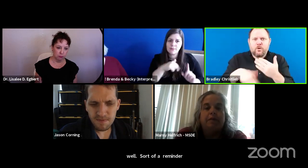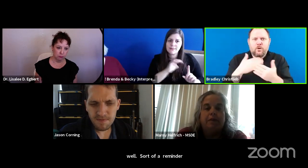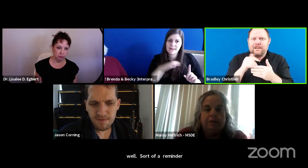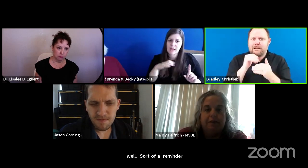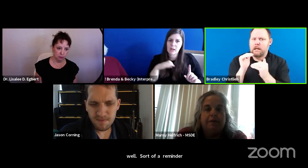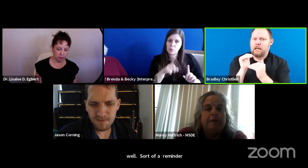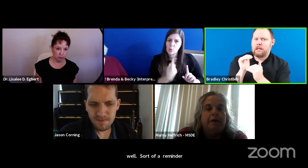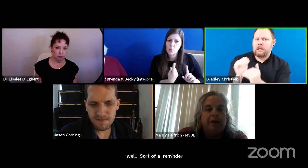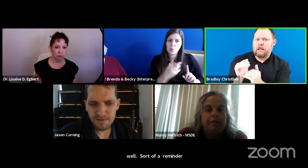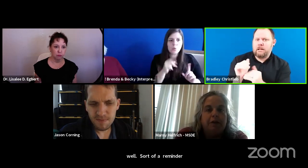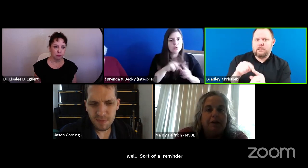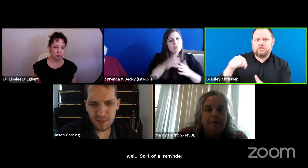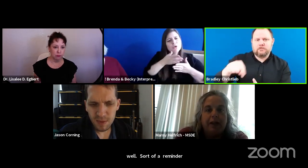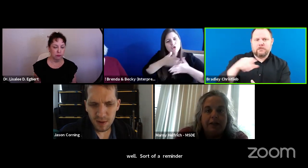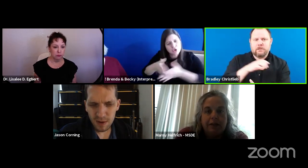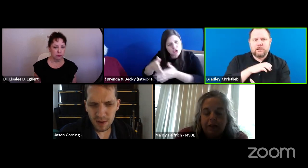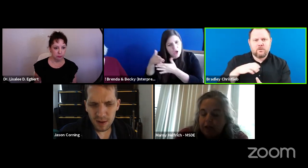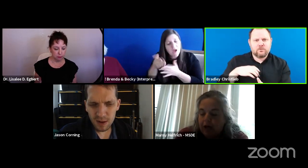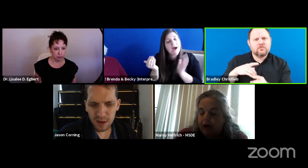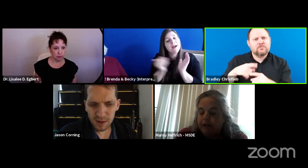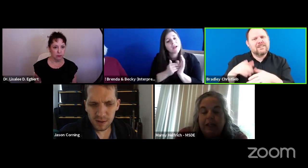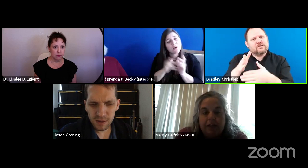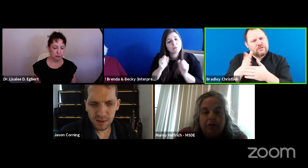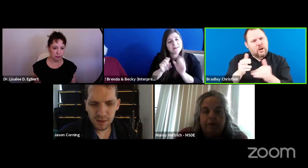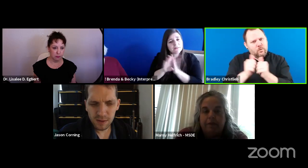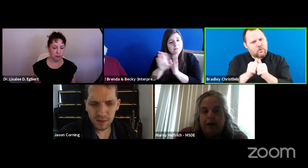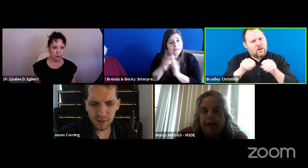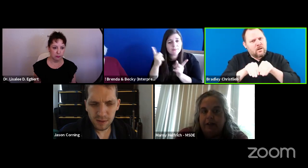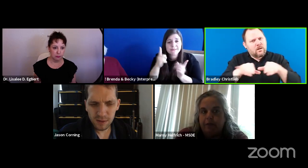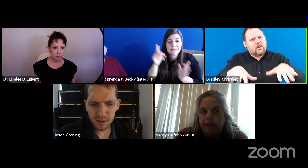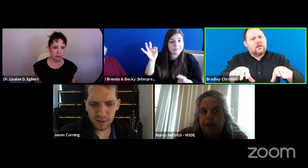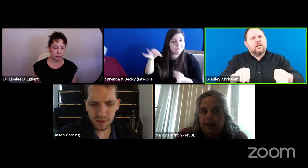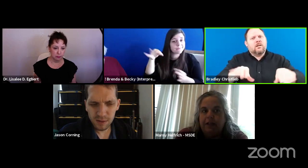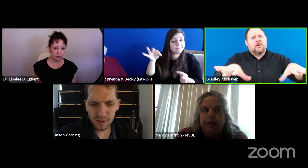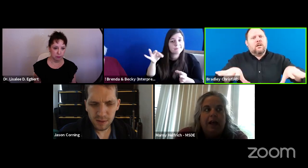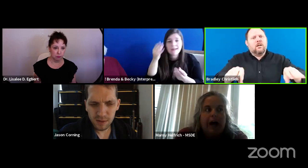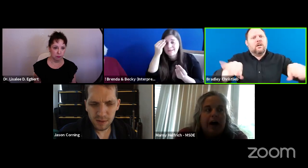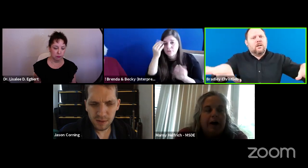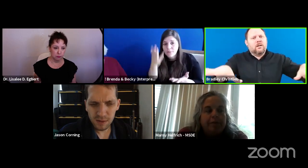the Deaf and hard of hearing community might need in terms of interacting with state agencies.